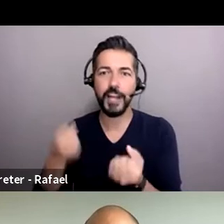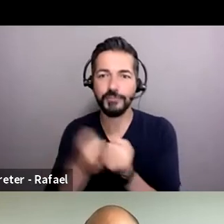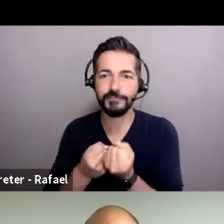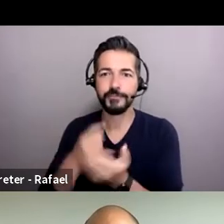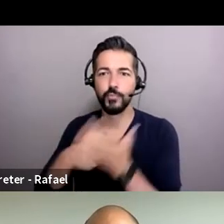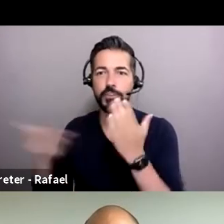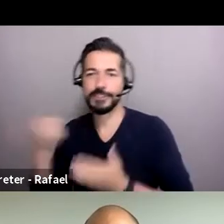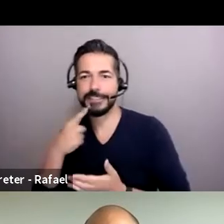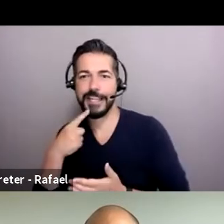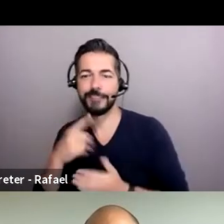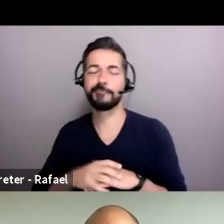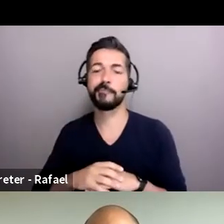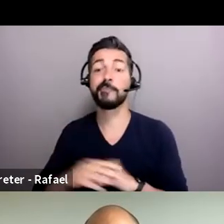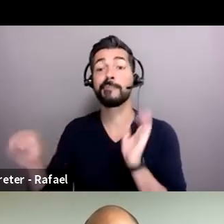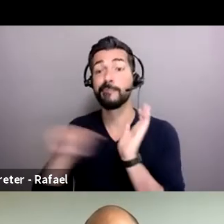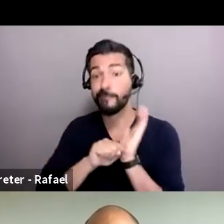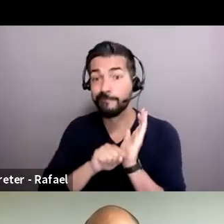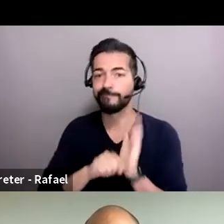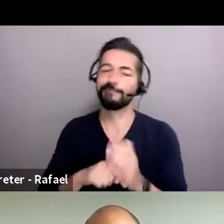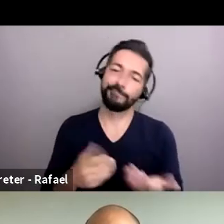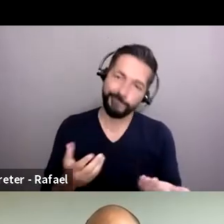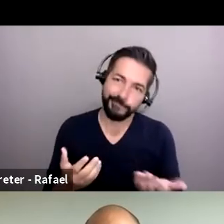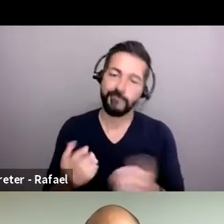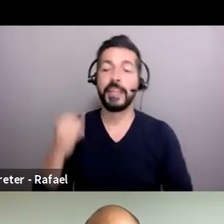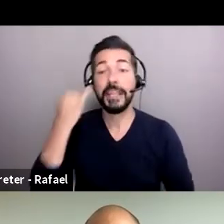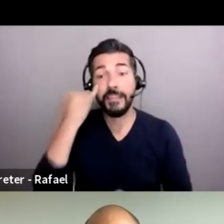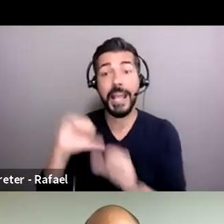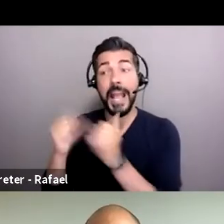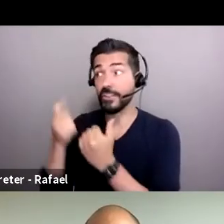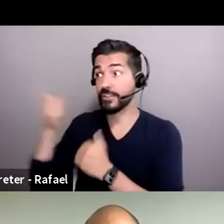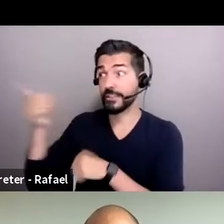The con is certainly if the agencies is working with multiple clients.